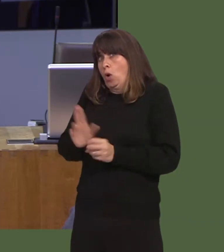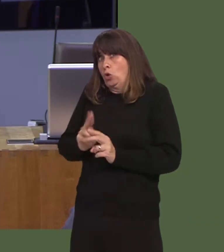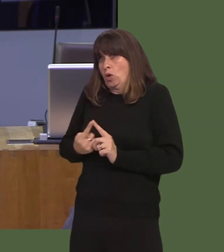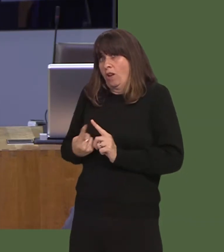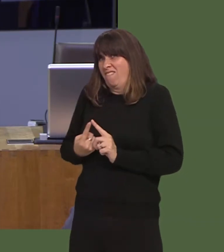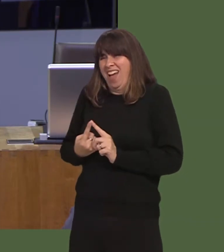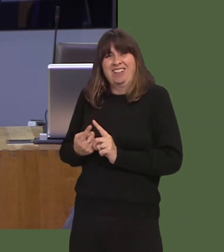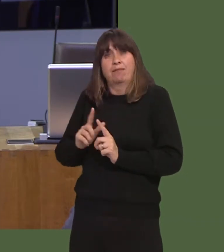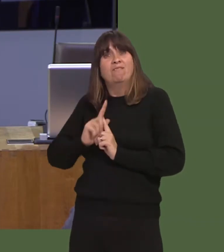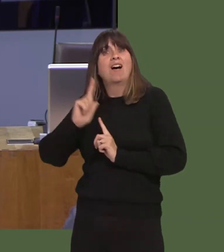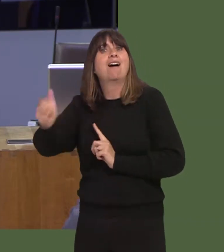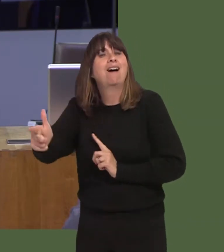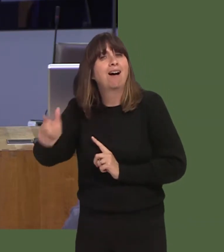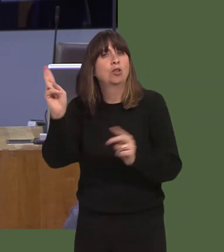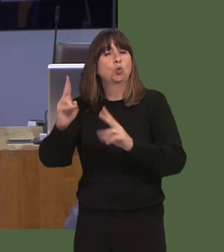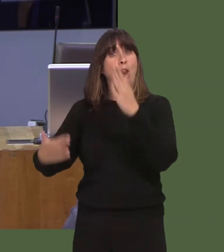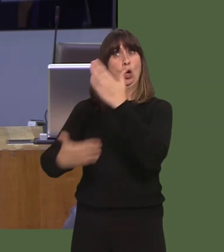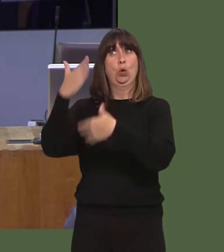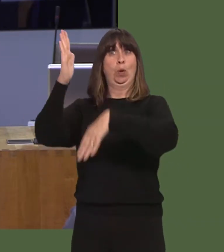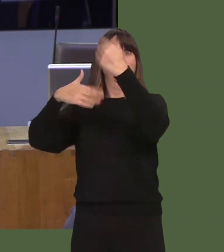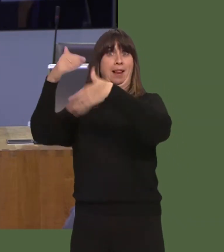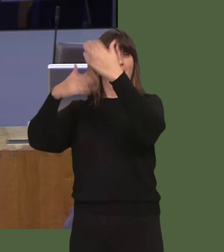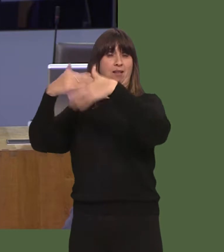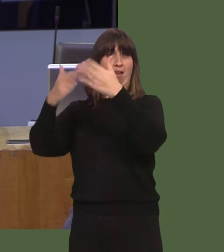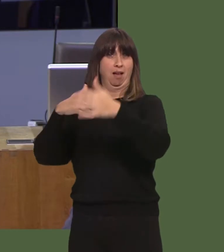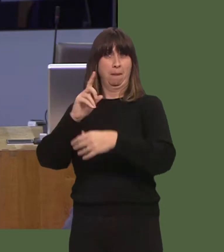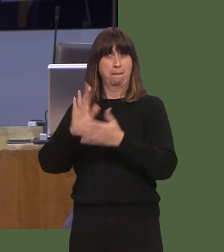Indeed, the effect the programme has in some areas may be entirely the opposite.